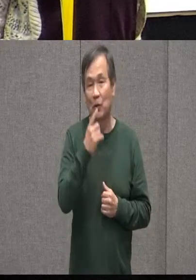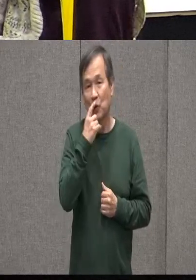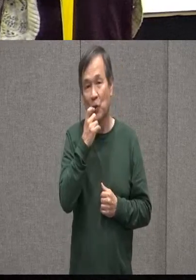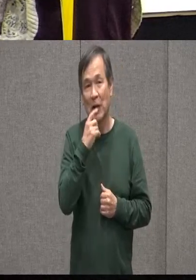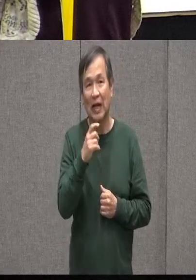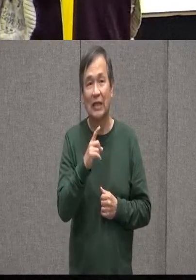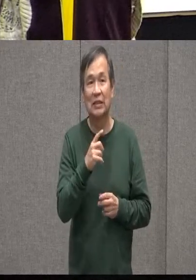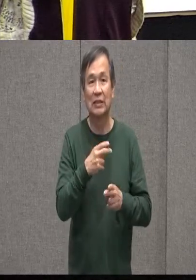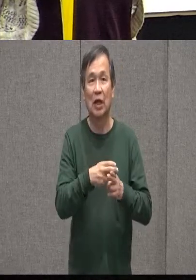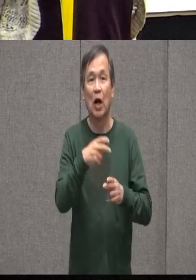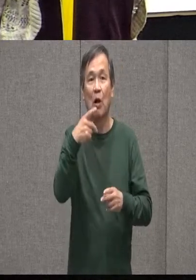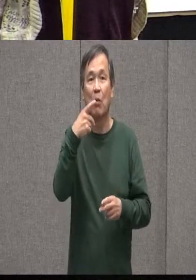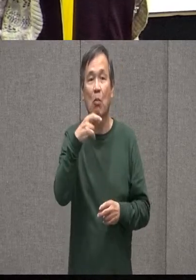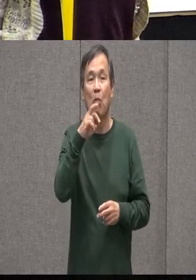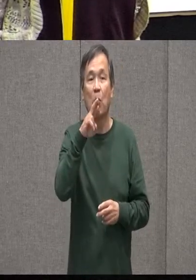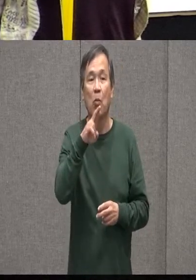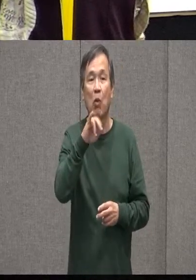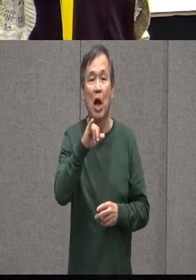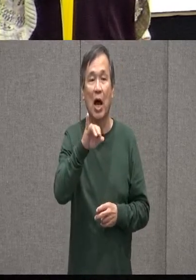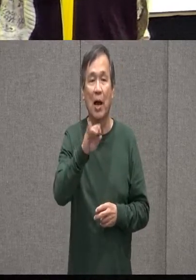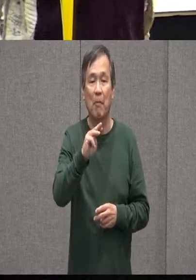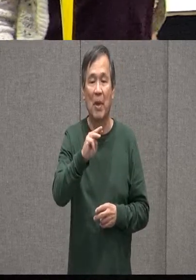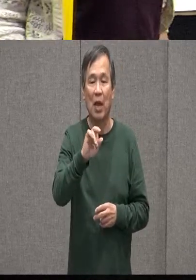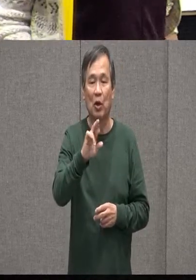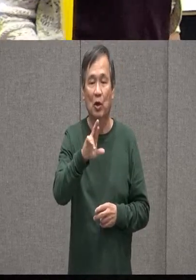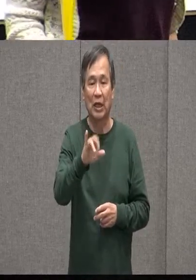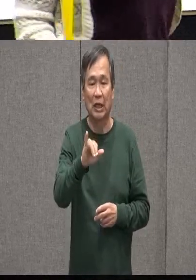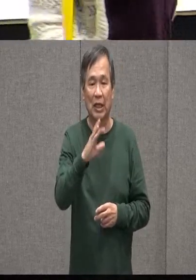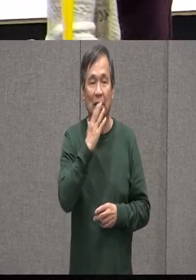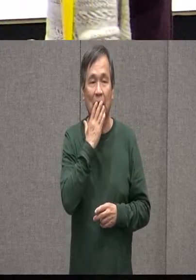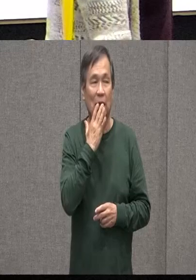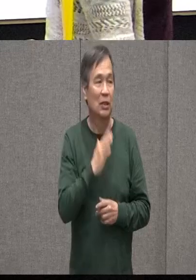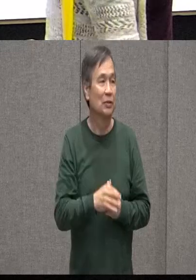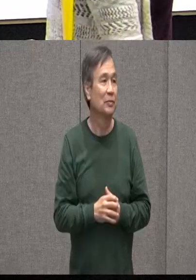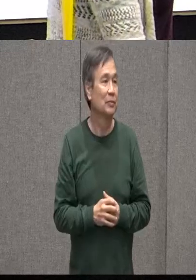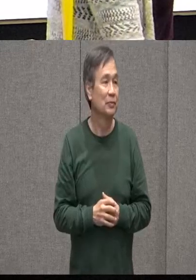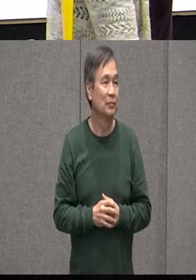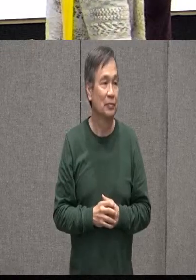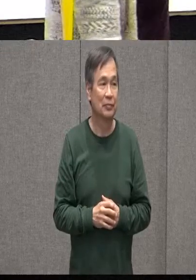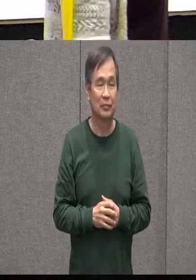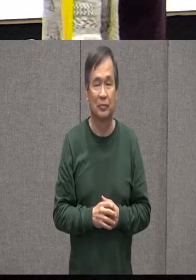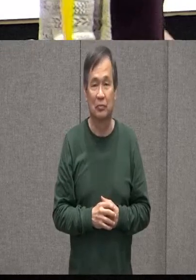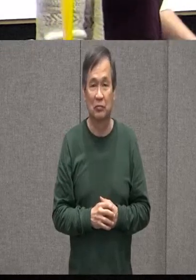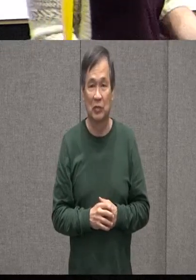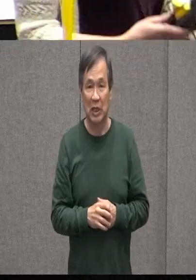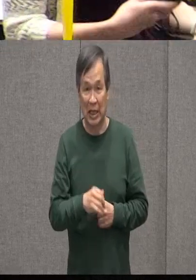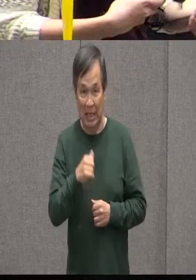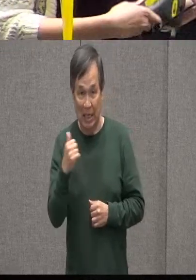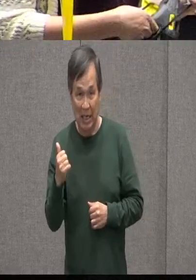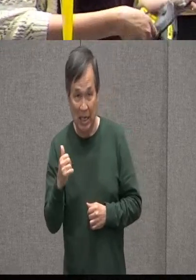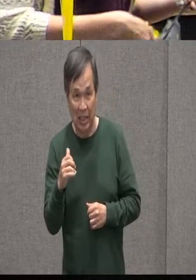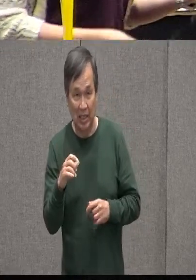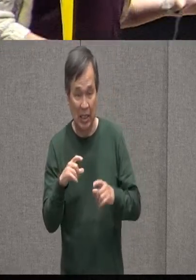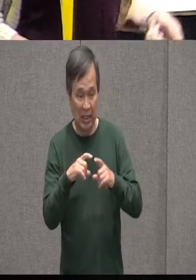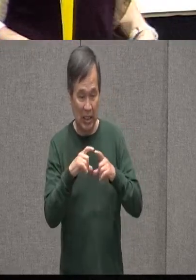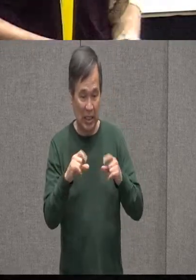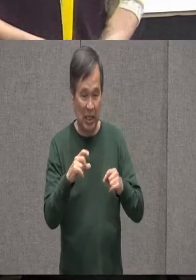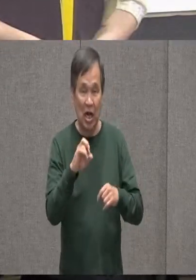That's right, it is one of the primary colors. So I'm gonna take another side of cardboard and I'm gonna do the same thing.